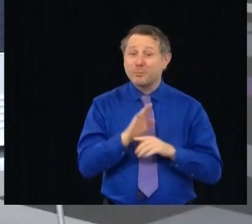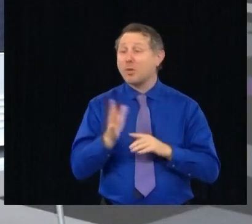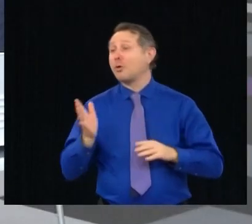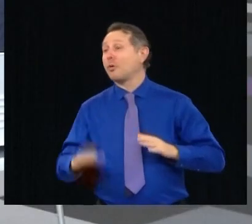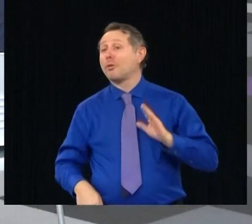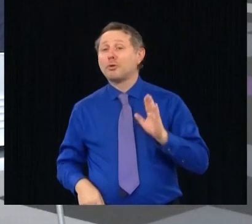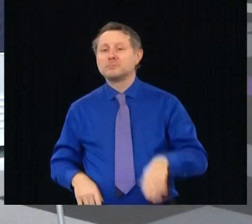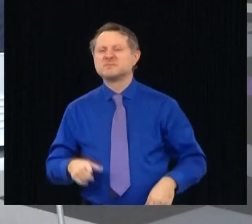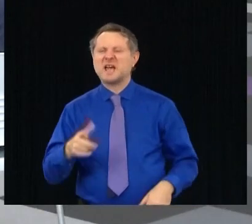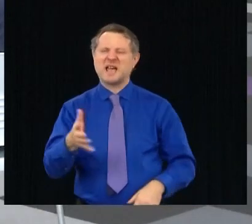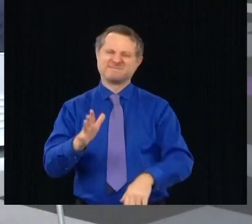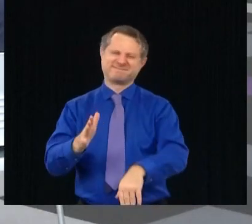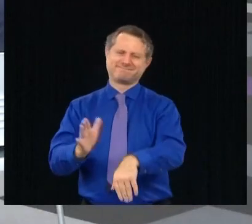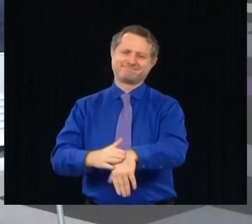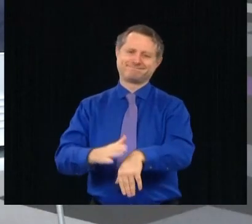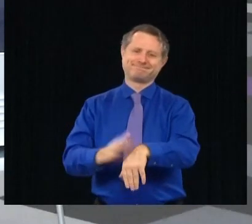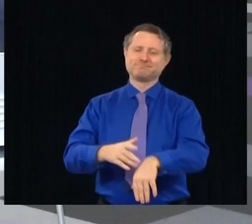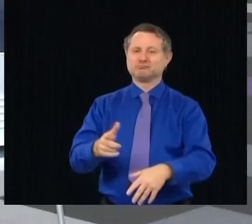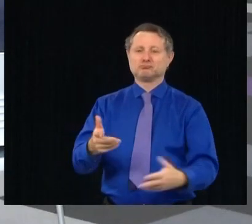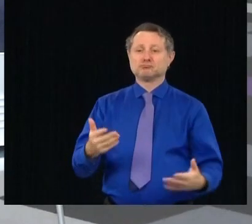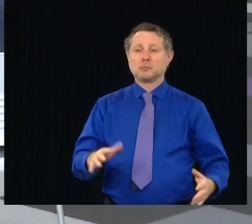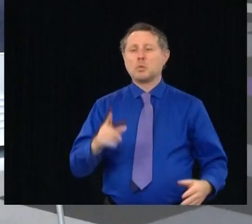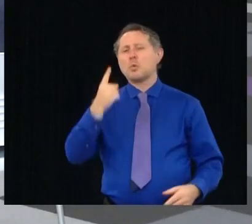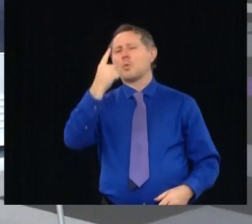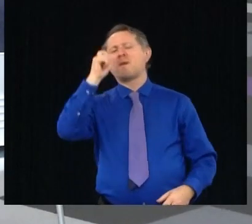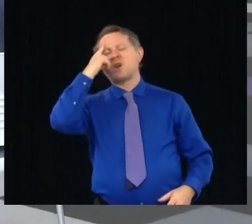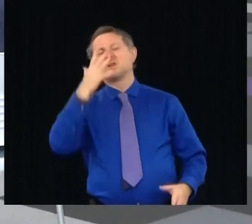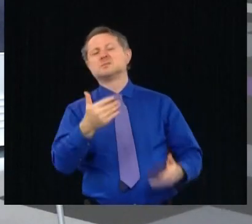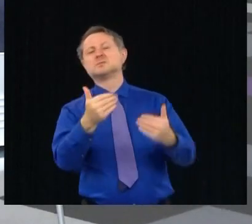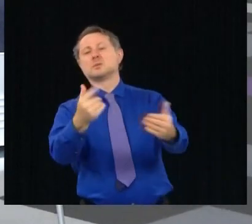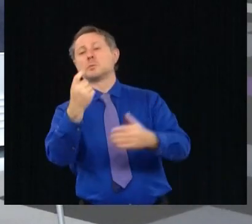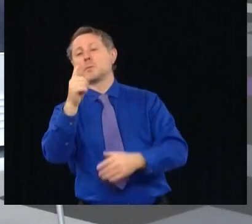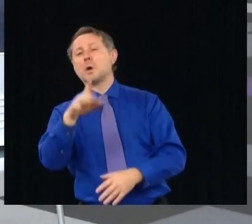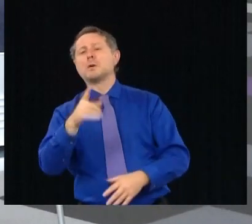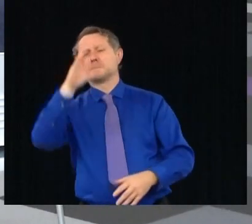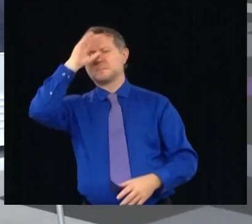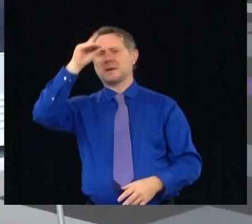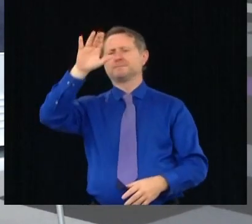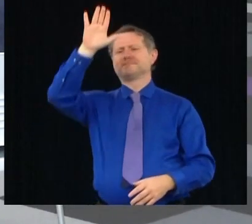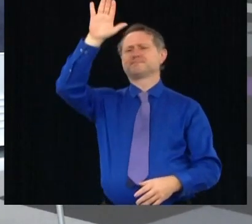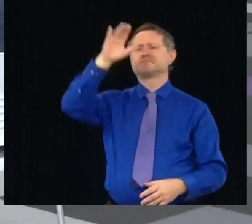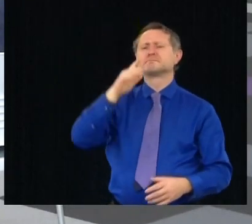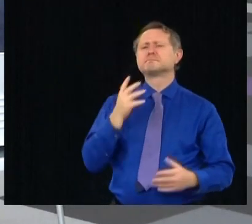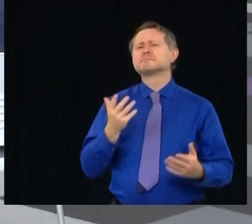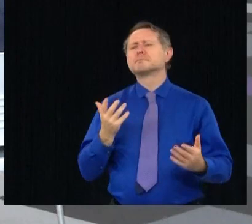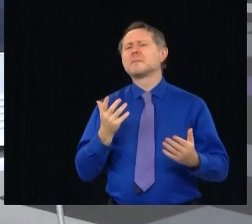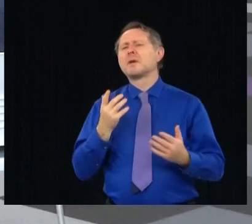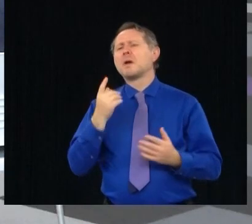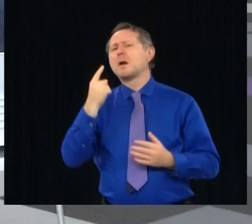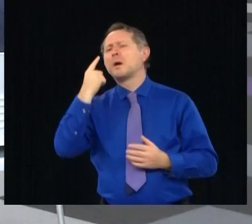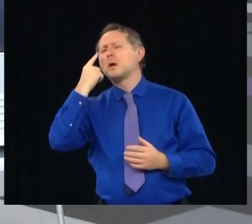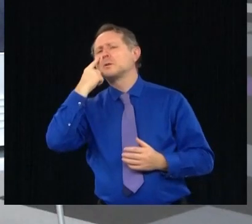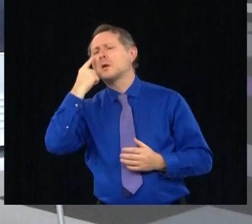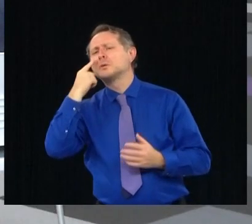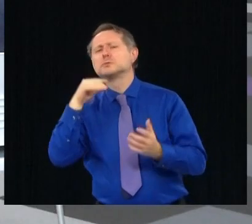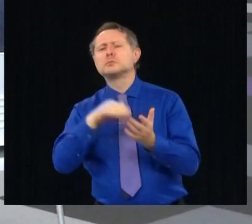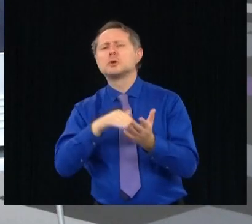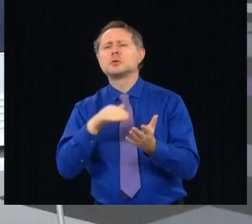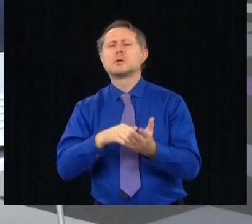GUIDELINES. IF BUSINESSES AREN'T DOING THAT TO THE GOVERNOR'S POINT I THINK